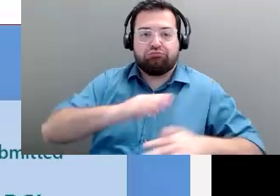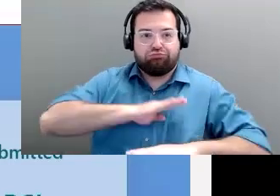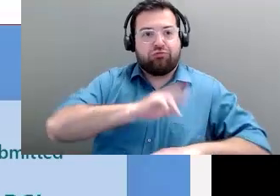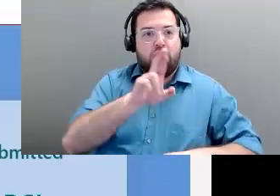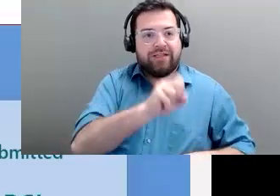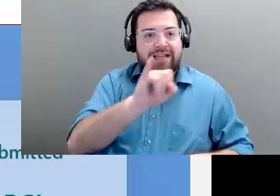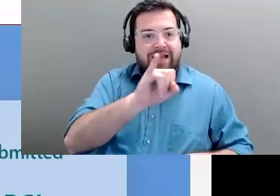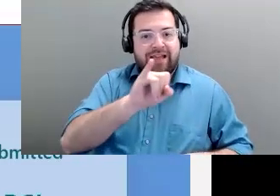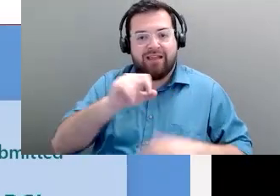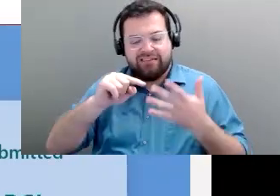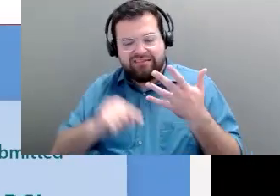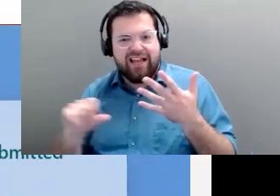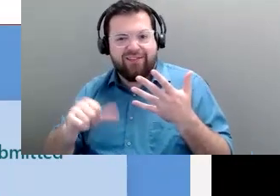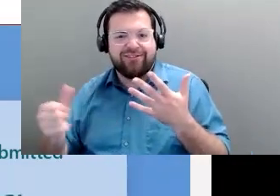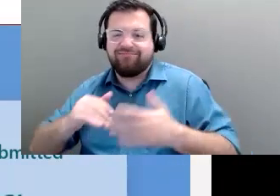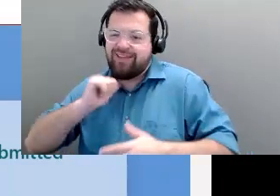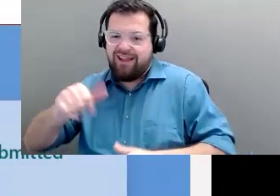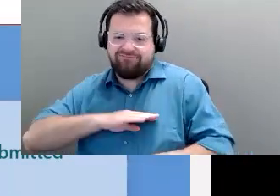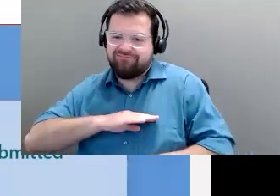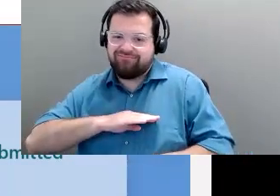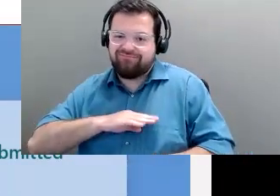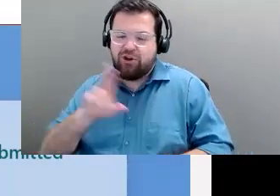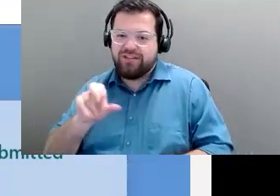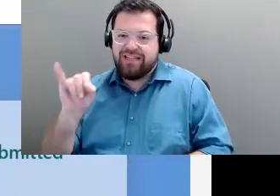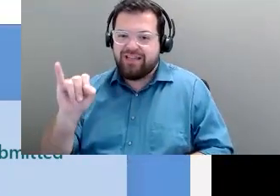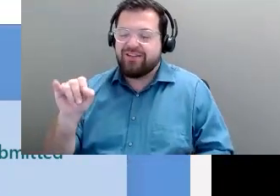So we've got a, a little,